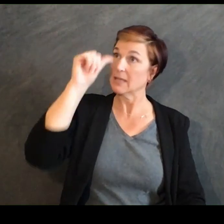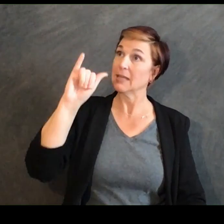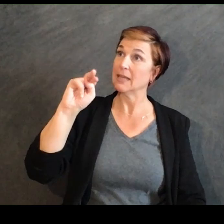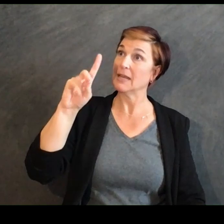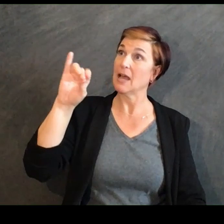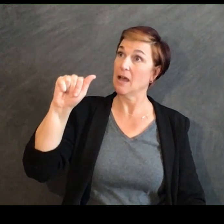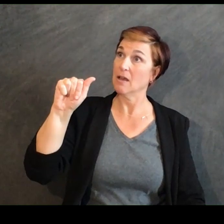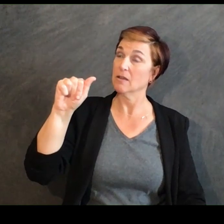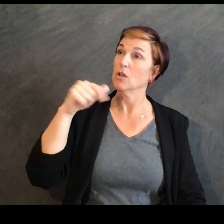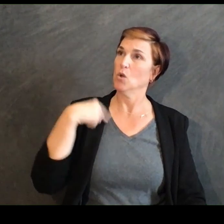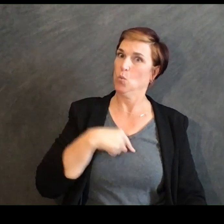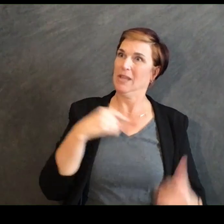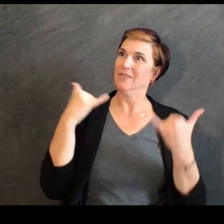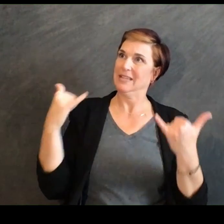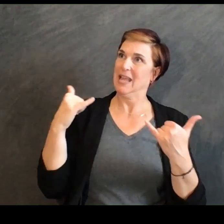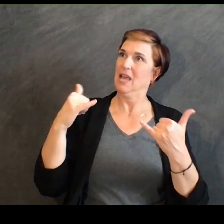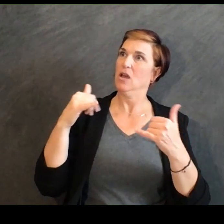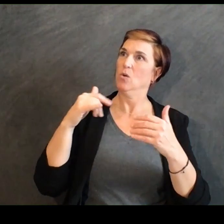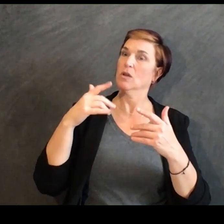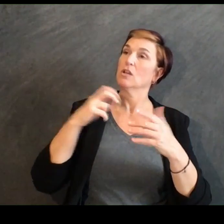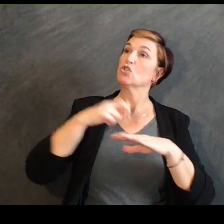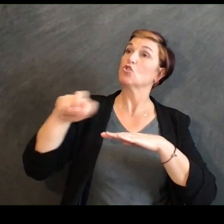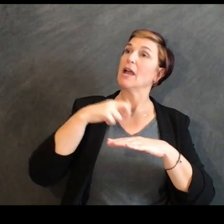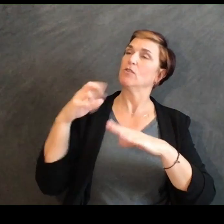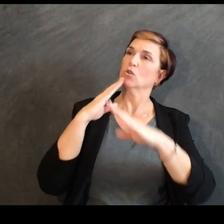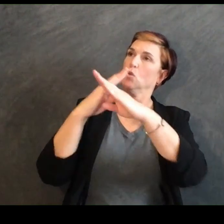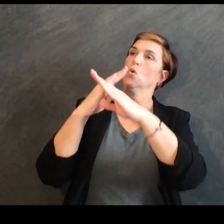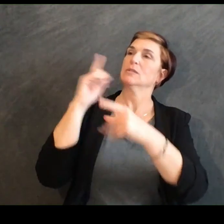spoken with the Prime Minister of India and if they have needed any help and